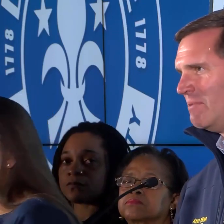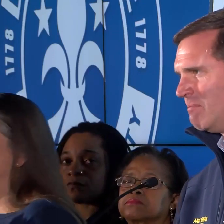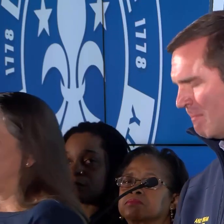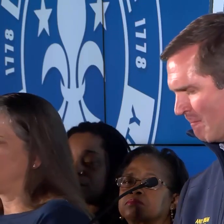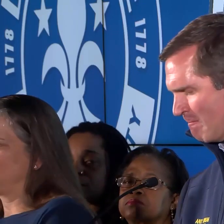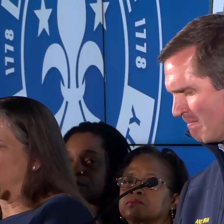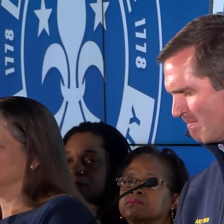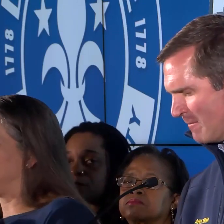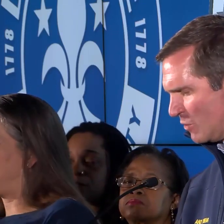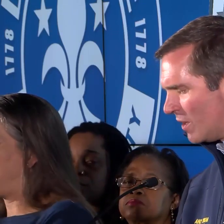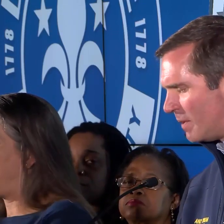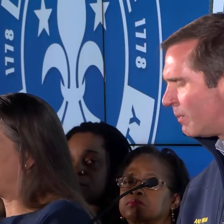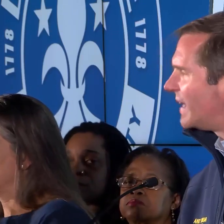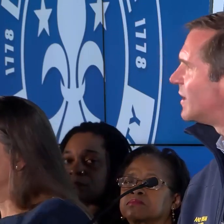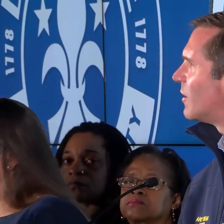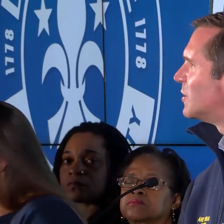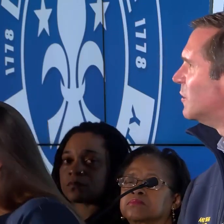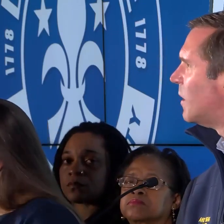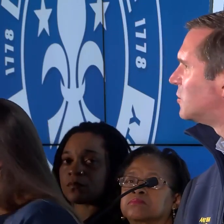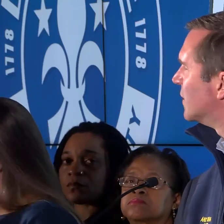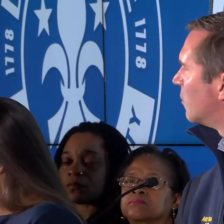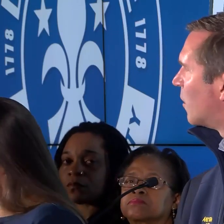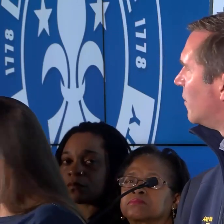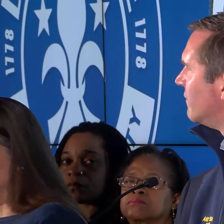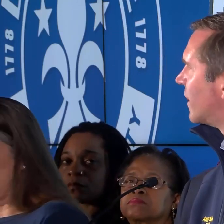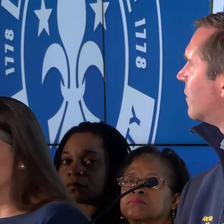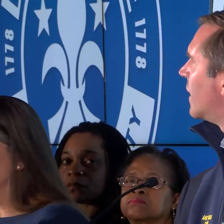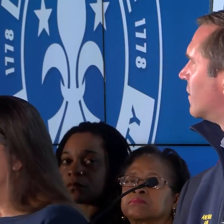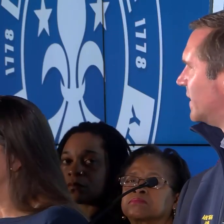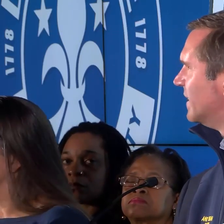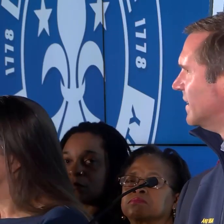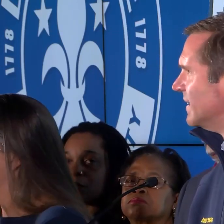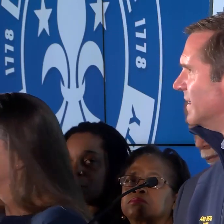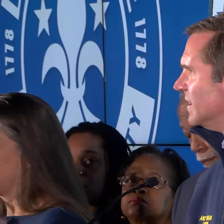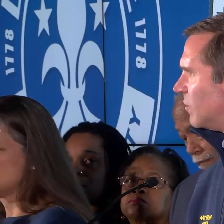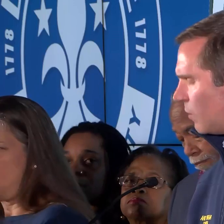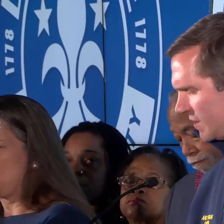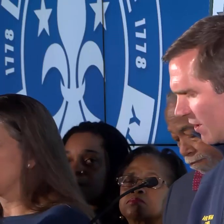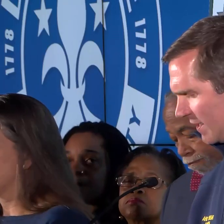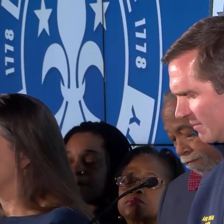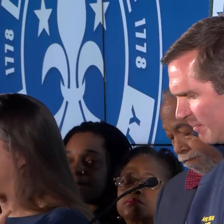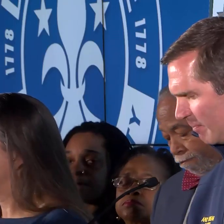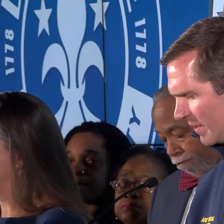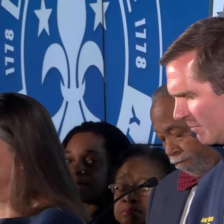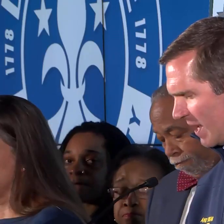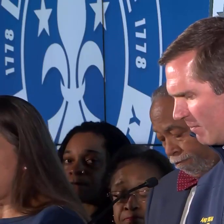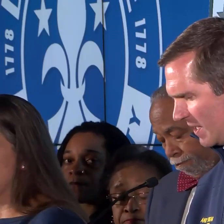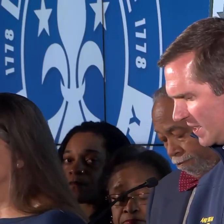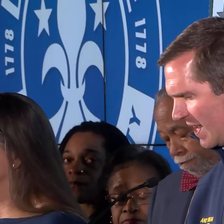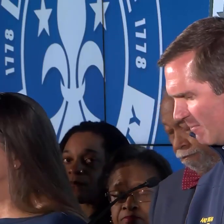dad it's one of the people I talk to most in the world and very rarely were we talking about my job